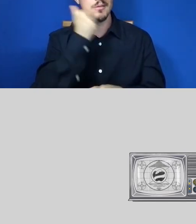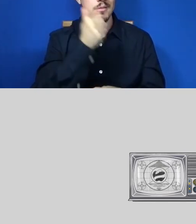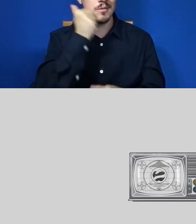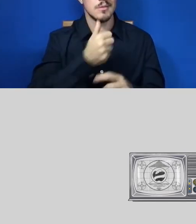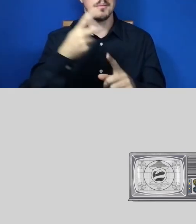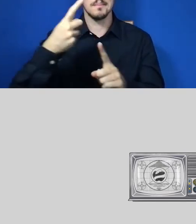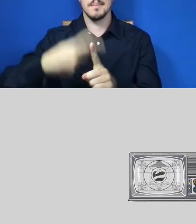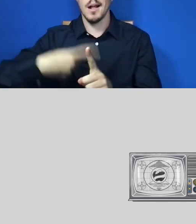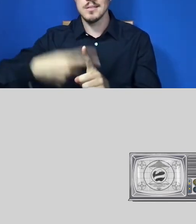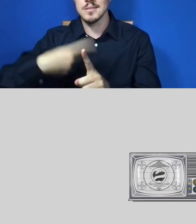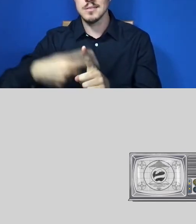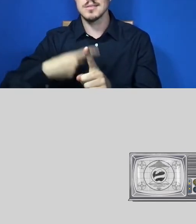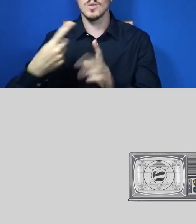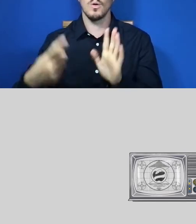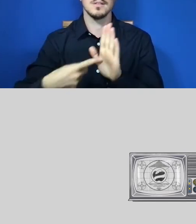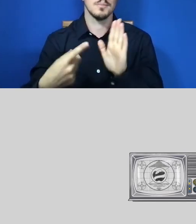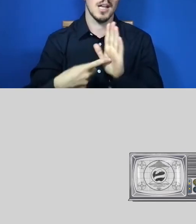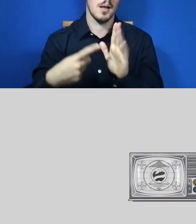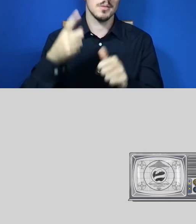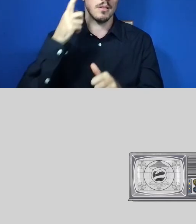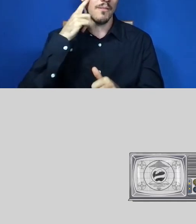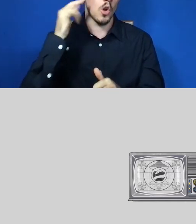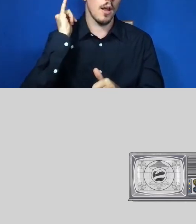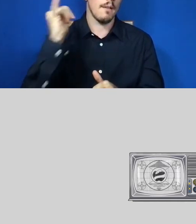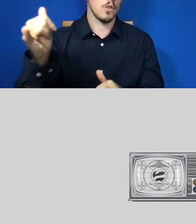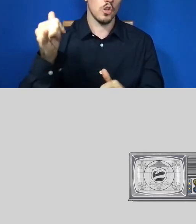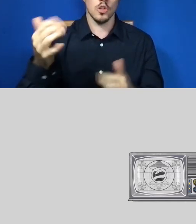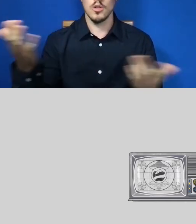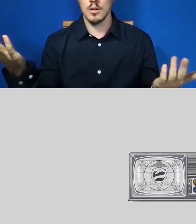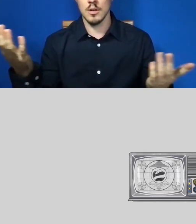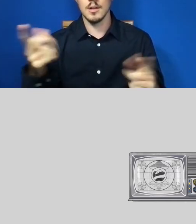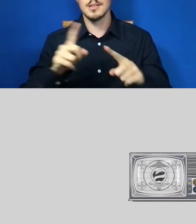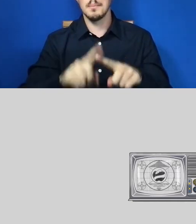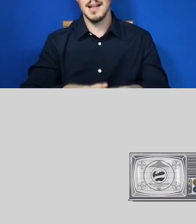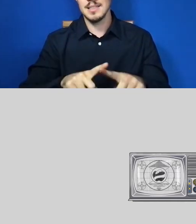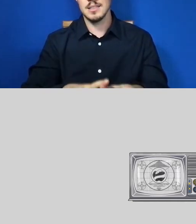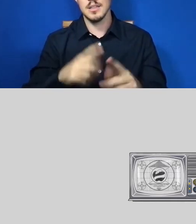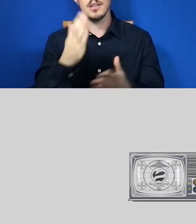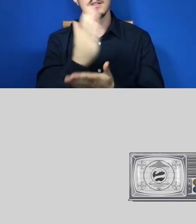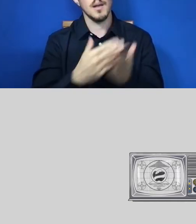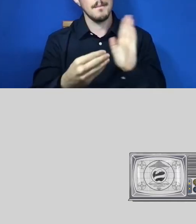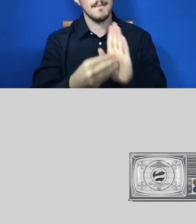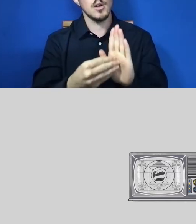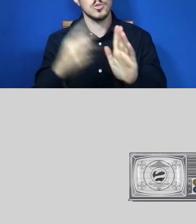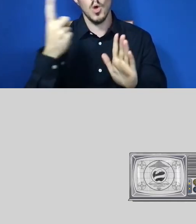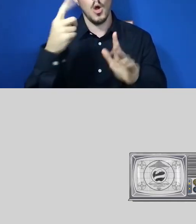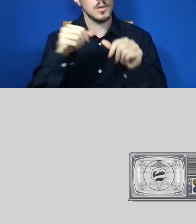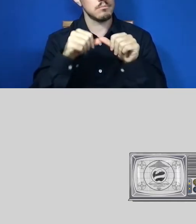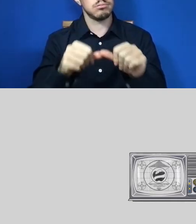to days and even months or even sometimes forever. Note that some models will always keep training.